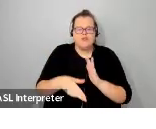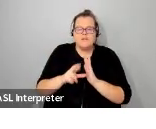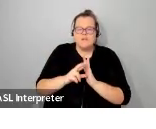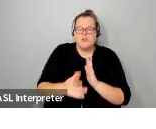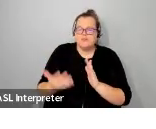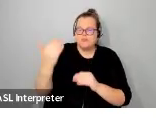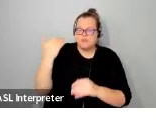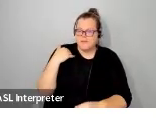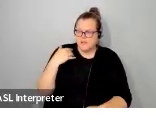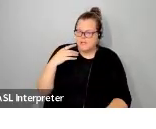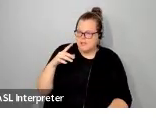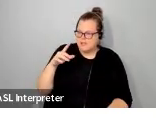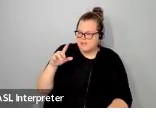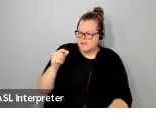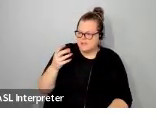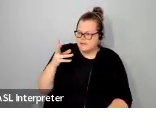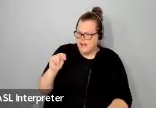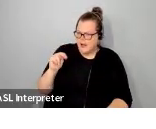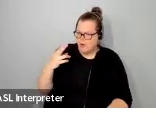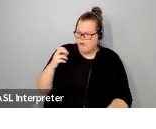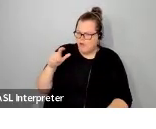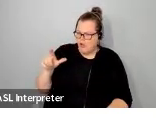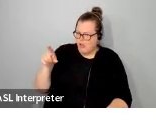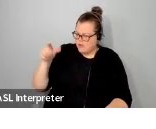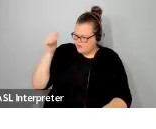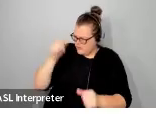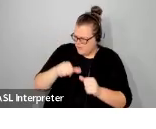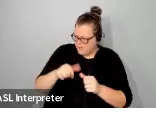Do you happen to remember offhand which one that is that we could direct Mike towards?